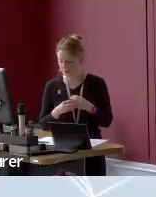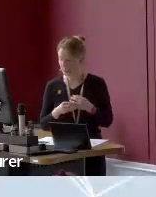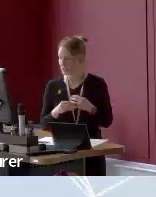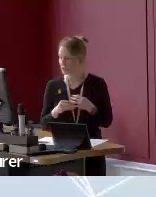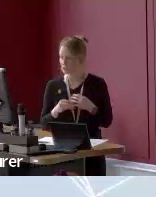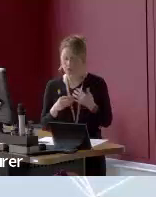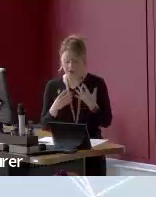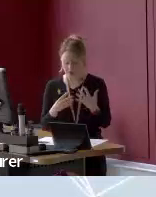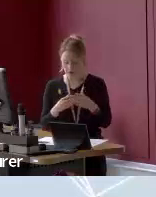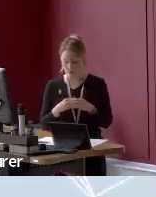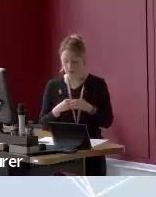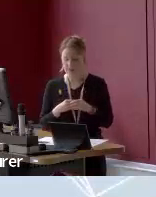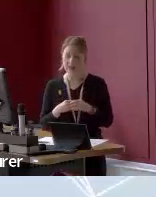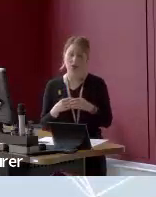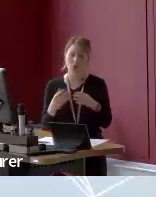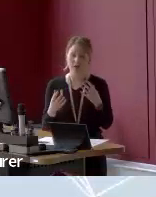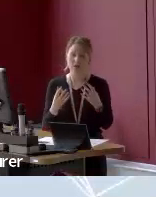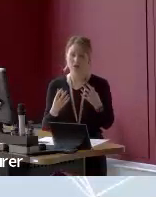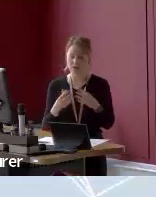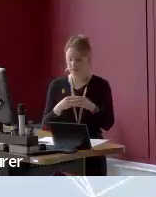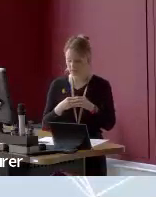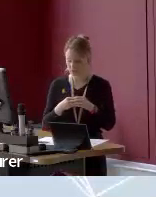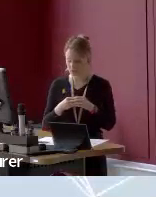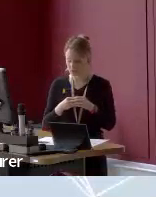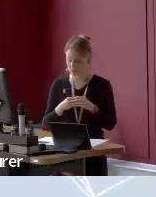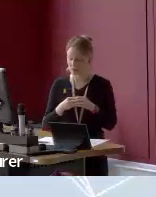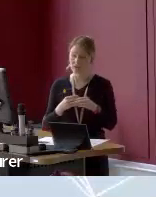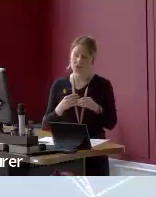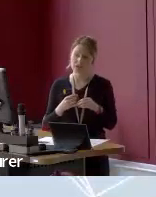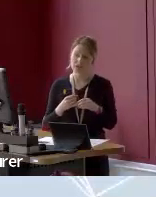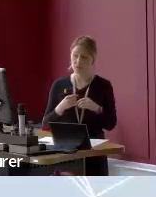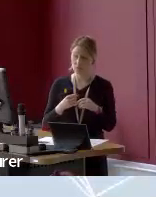and discrimination of health inequalities. Can help wider audiences to understand the